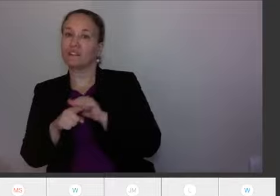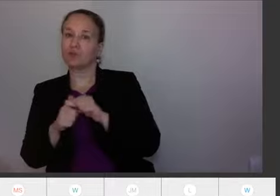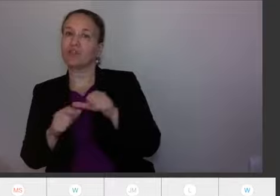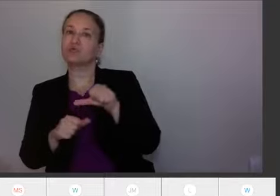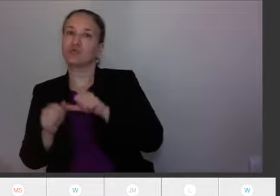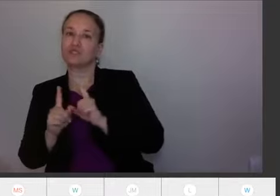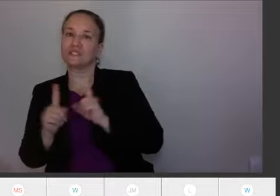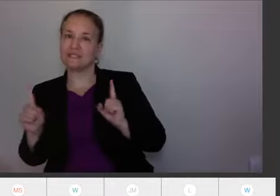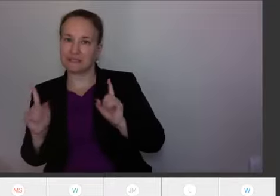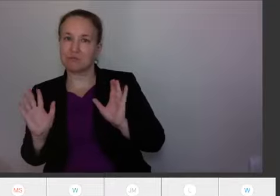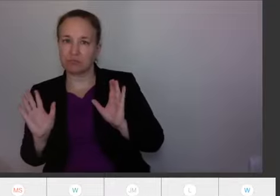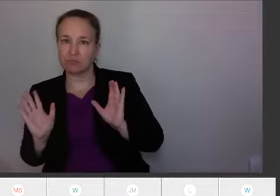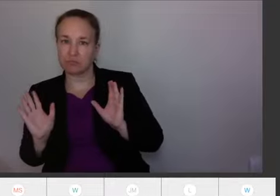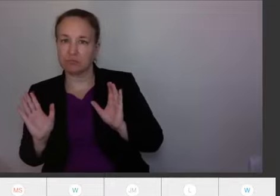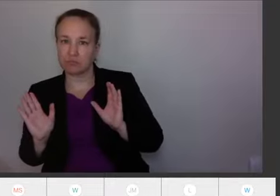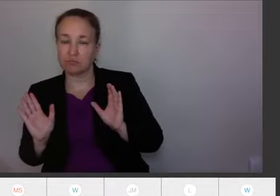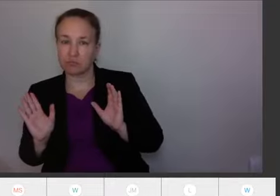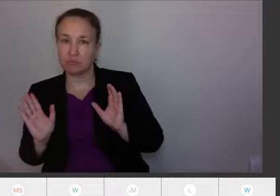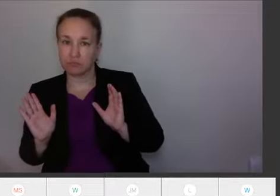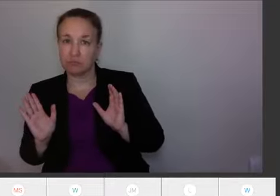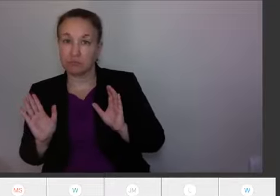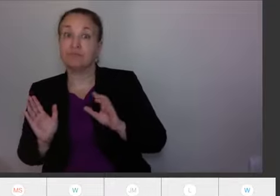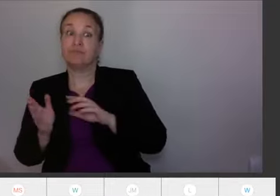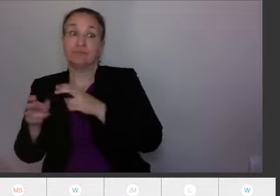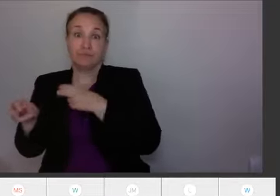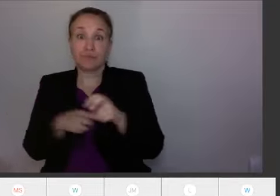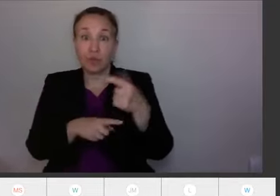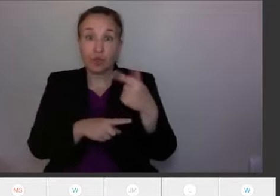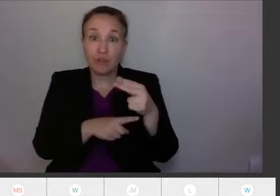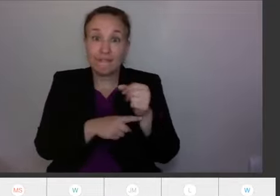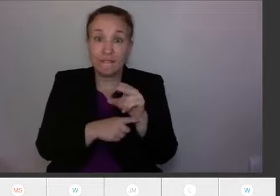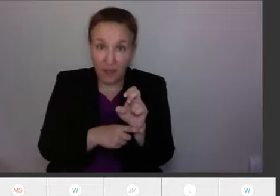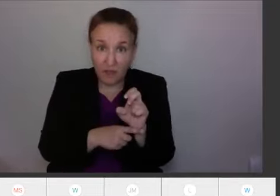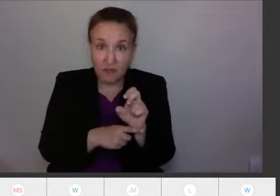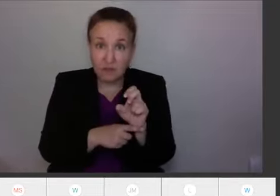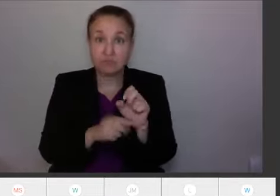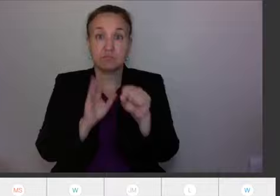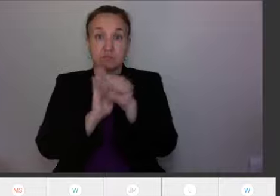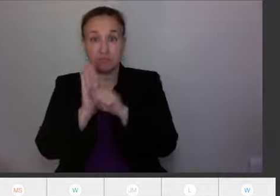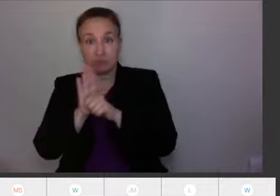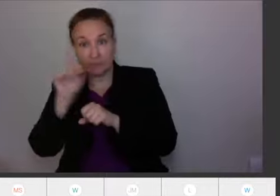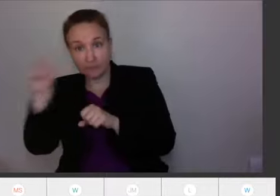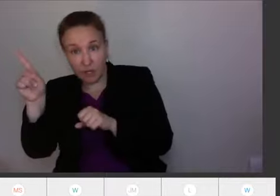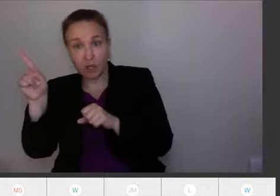in place uh once we got into the green phase both you know the state and us you know said